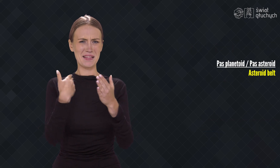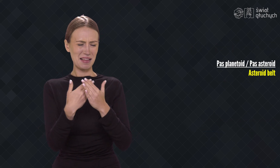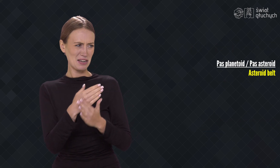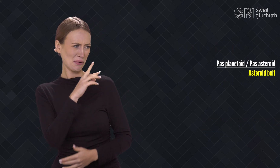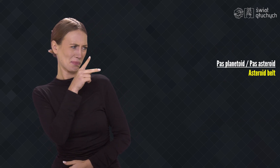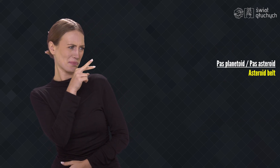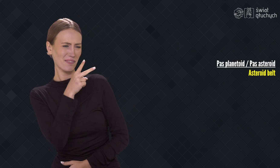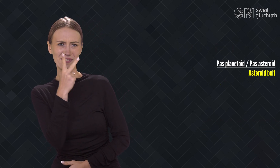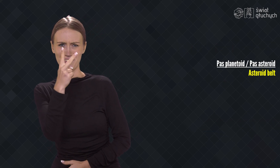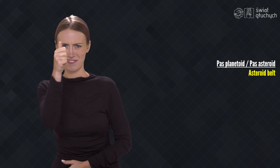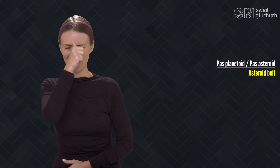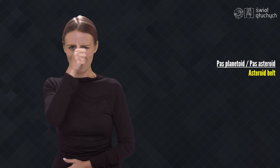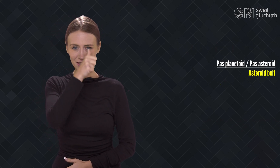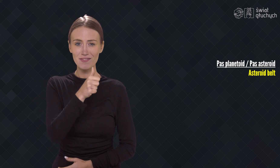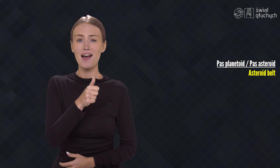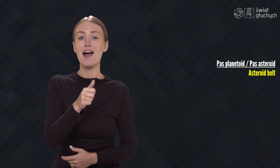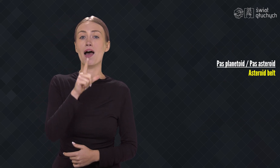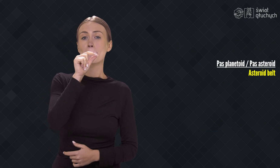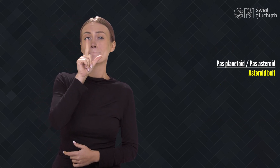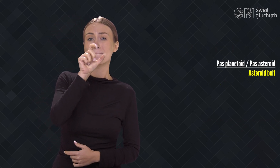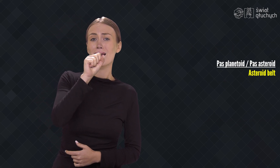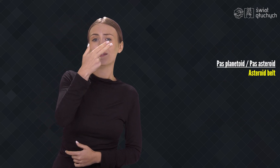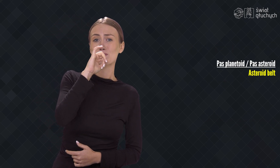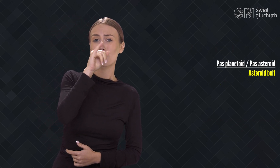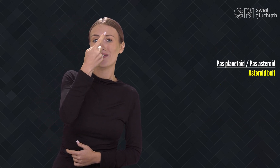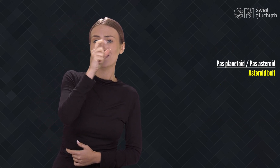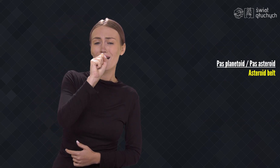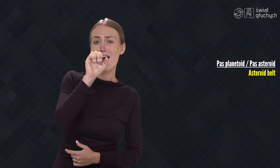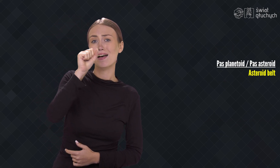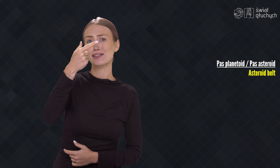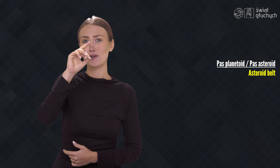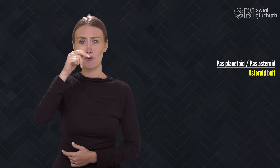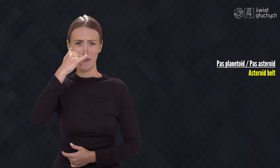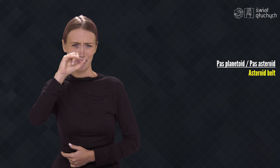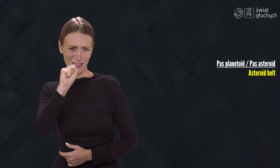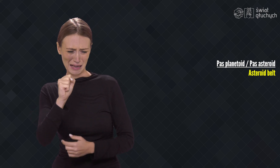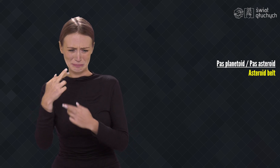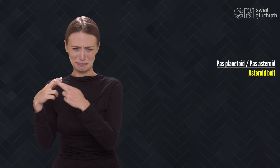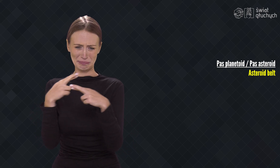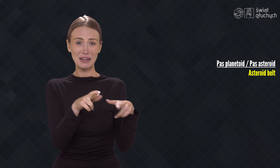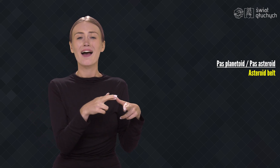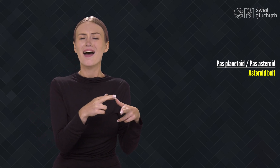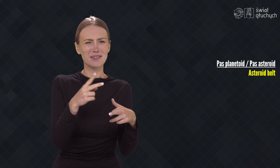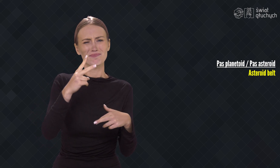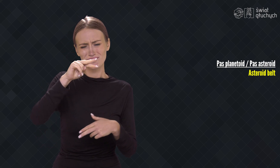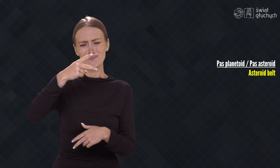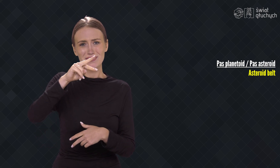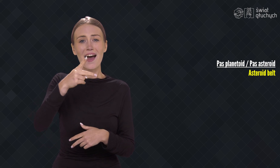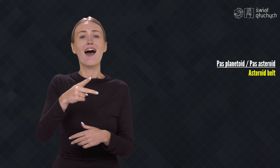Why are there two names: asteroid belt and planetoid belt? Well, both terms are correct and used interchangeably.